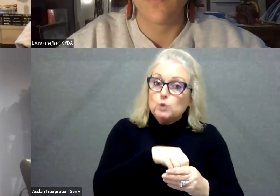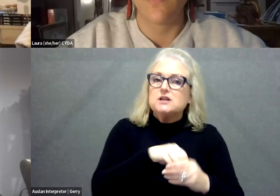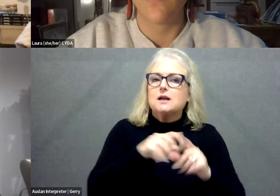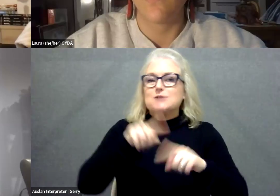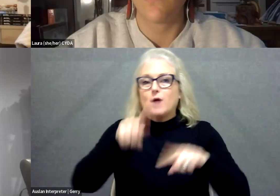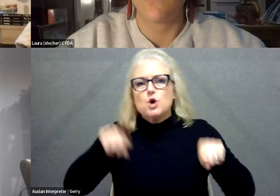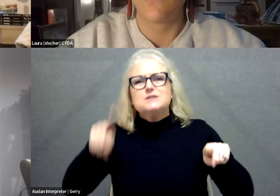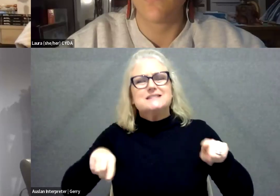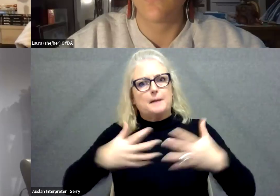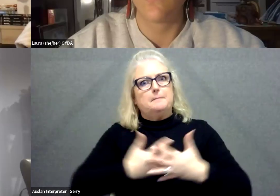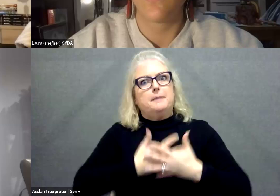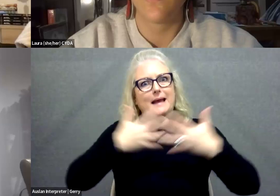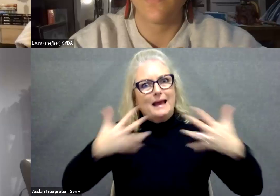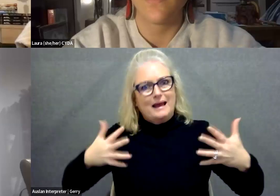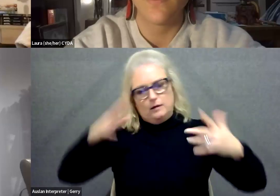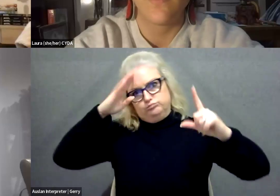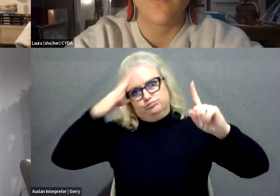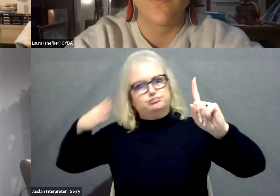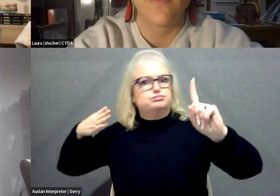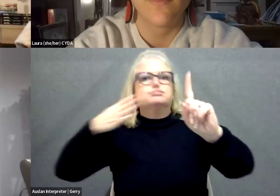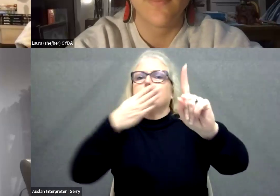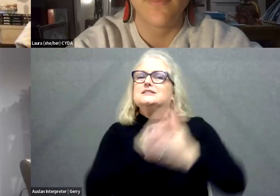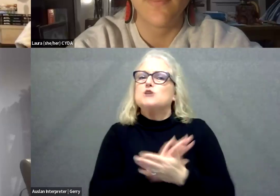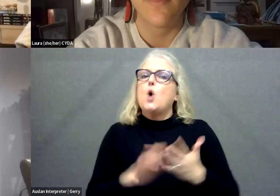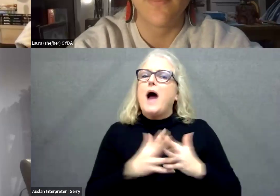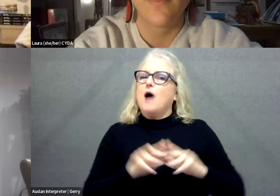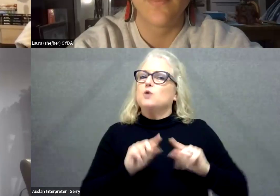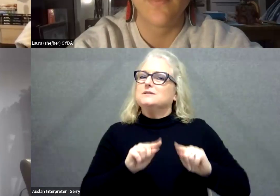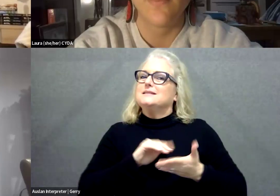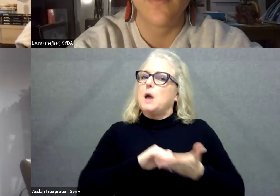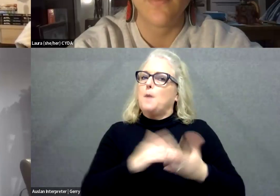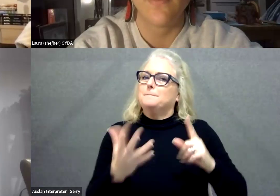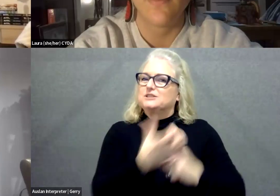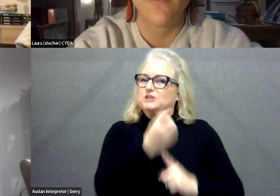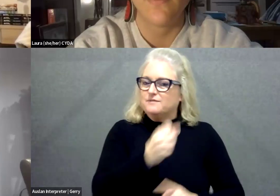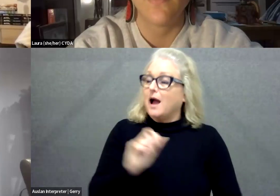That is a great question. I also realise I sort of didn't really introduce who I am,